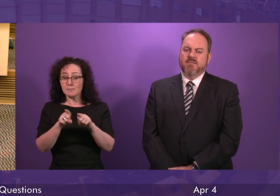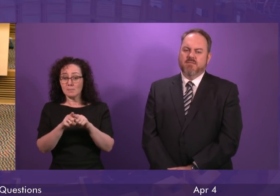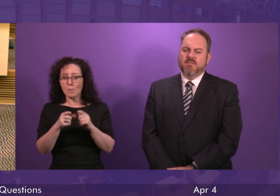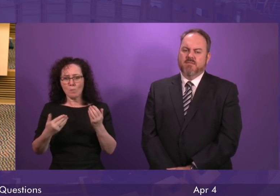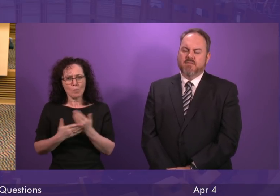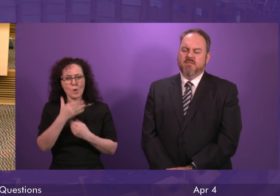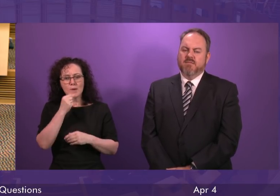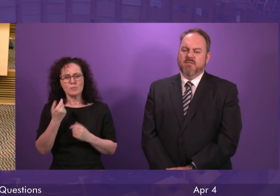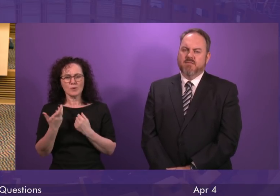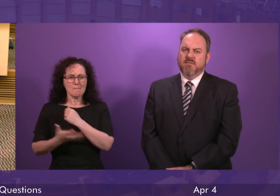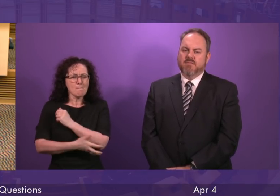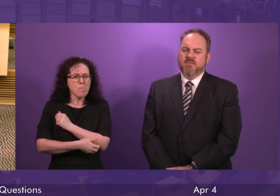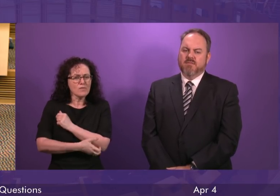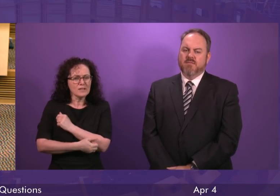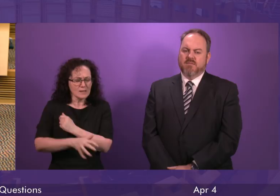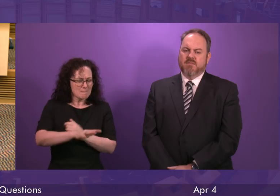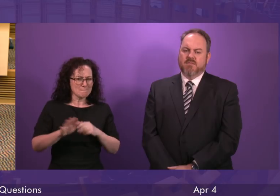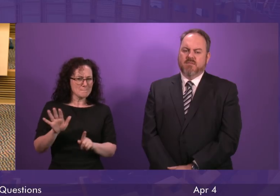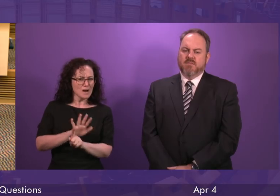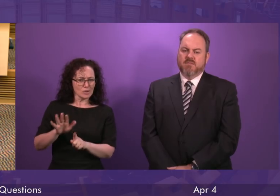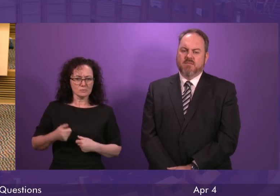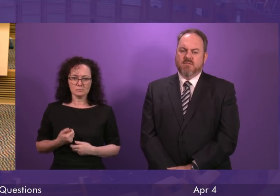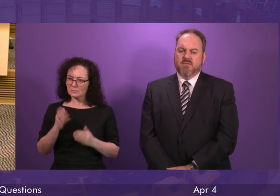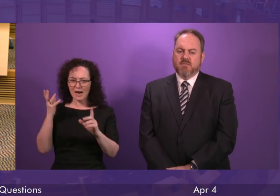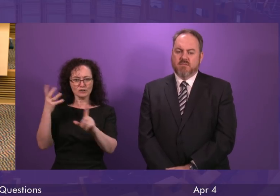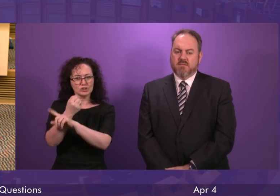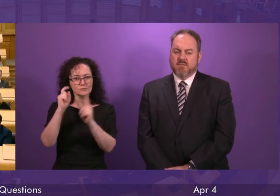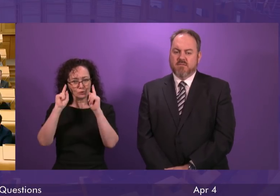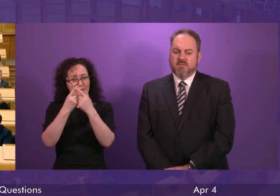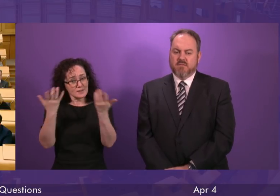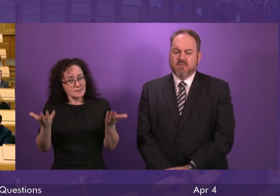to be done, which is why the programme of education reform is under way.